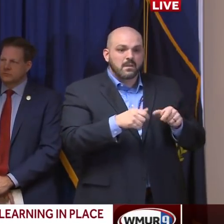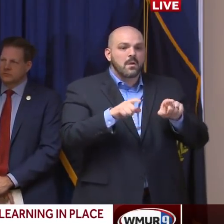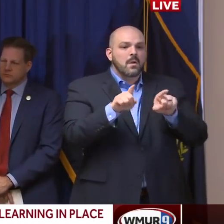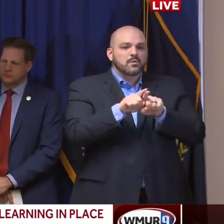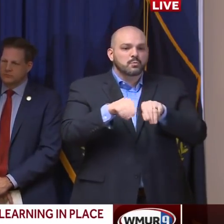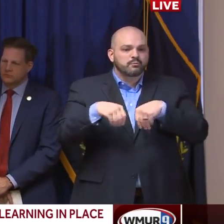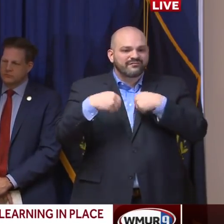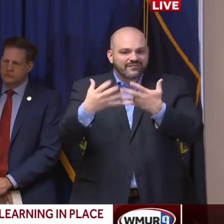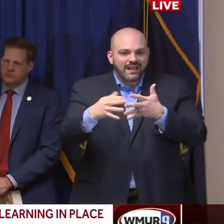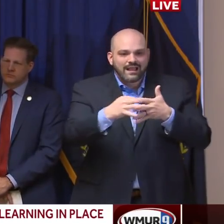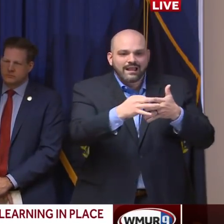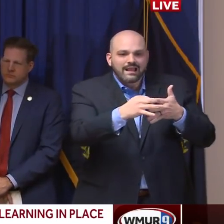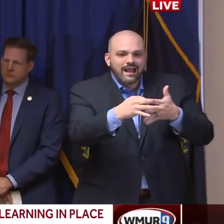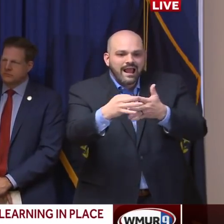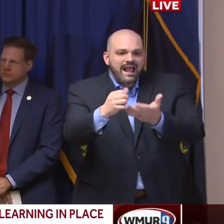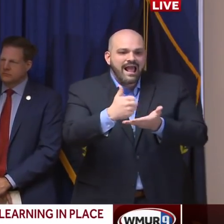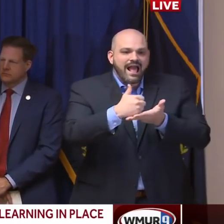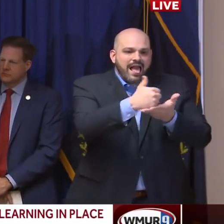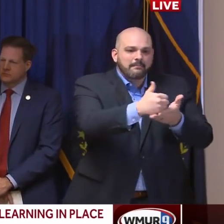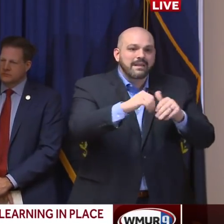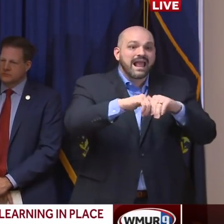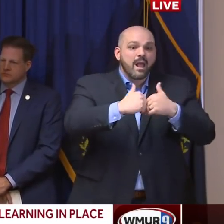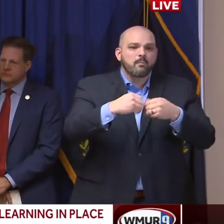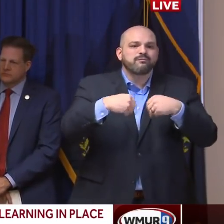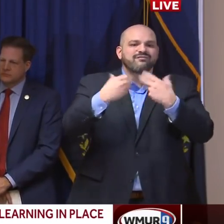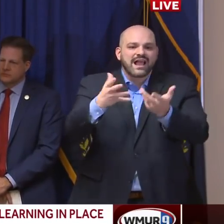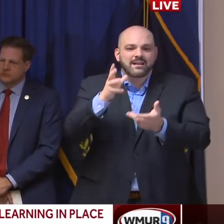I FEEL LIKE THEY ARE IN A REALLY GOOD PLACE THERE.